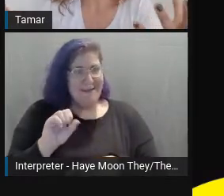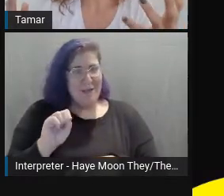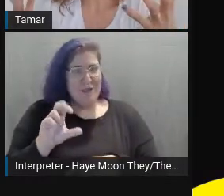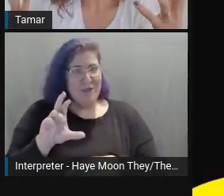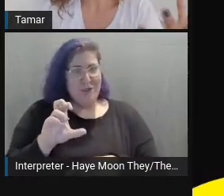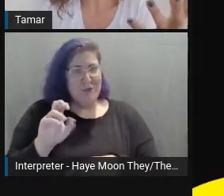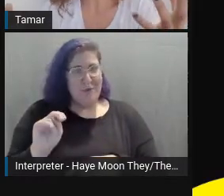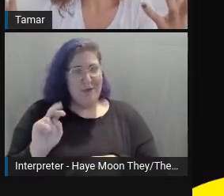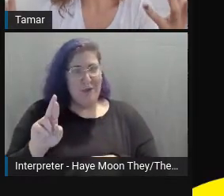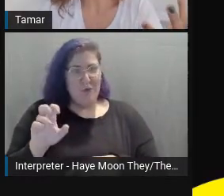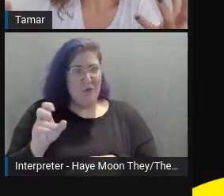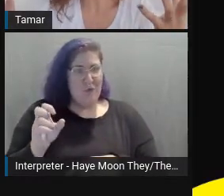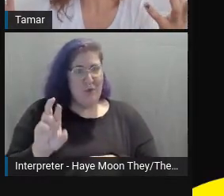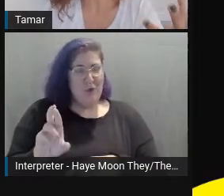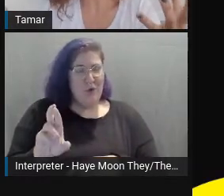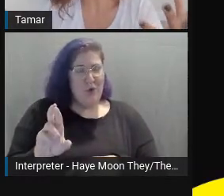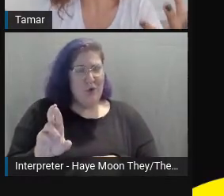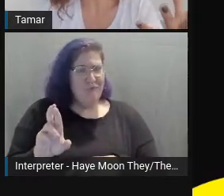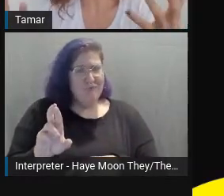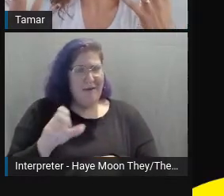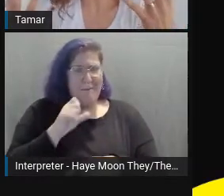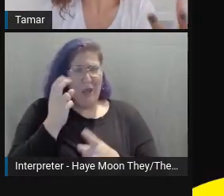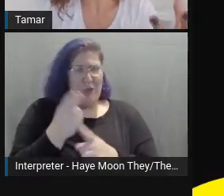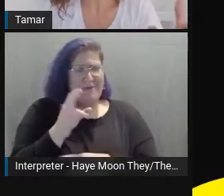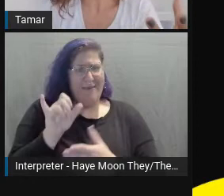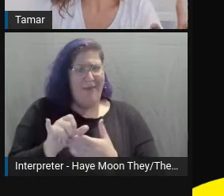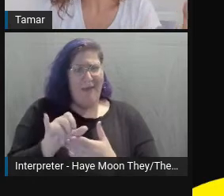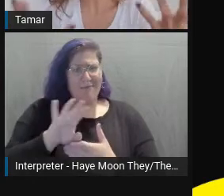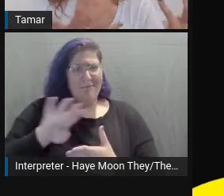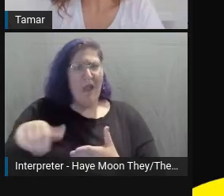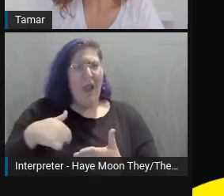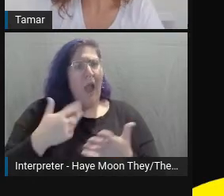that's a little bit more simple to use and understandable, hence,